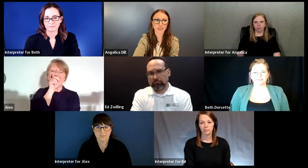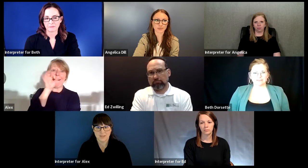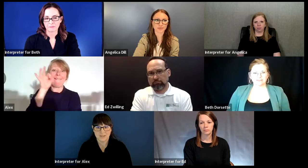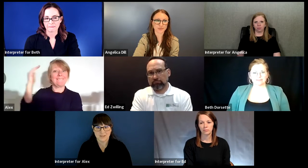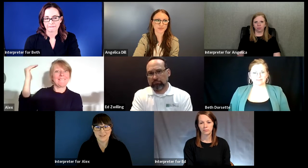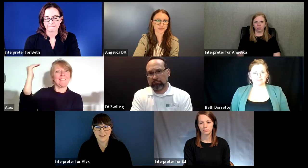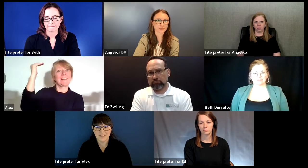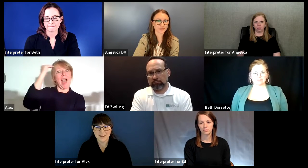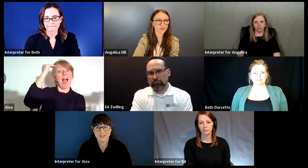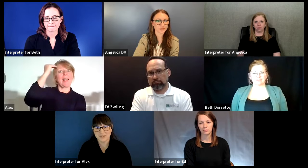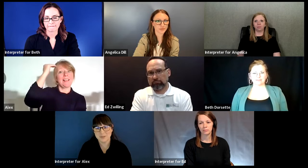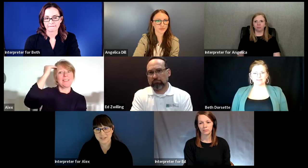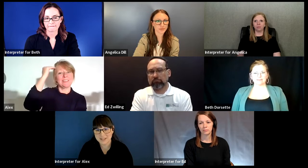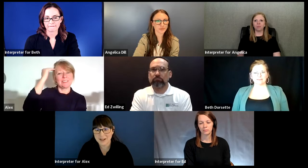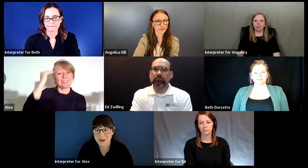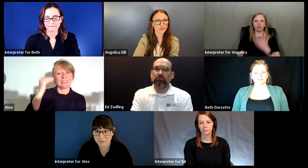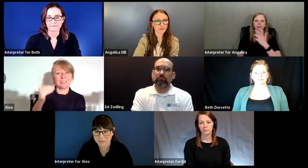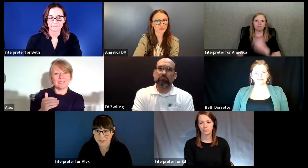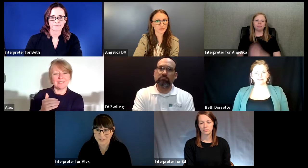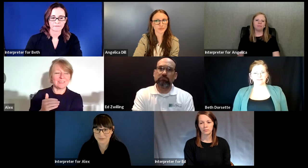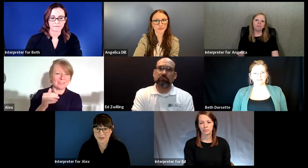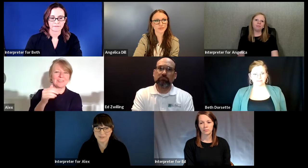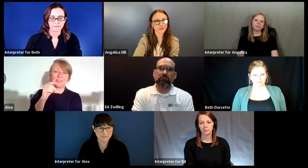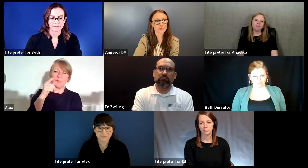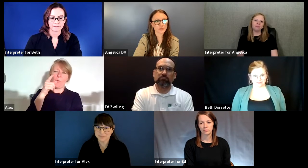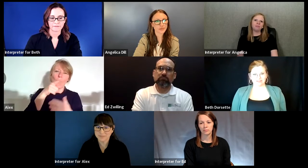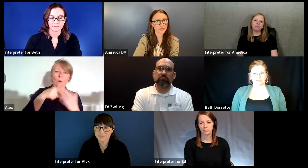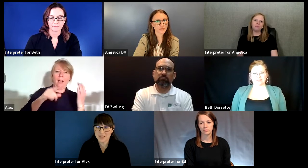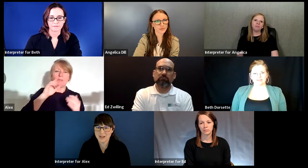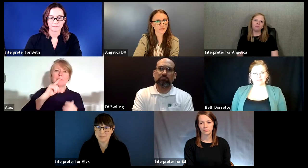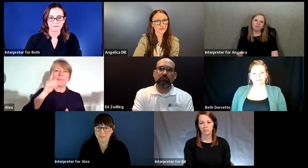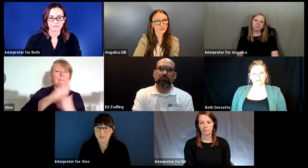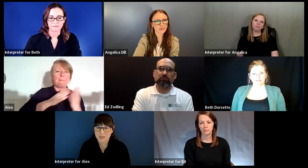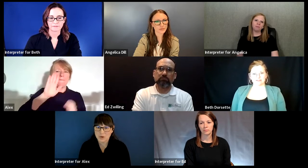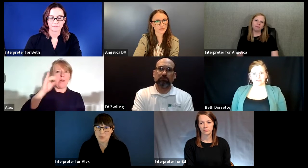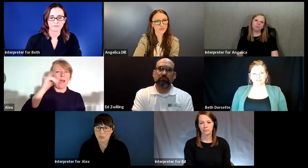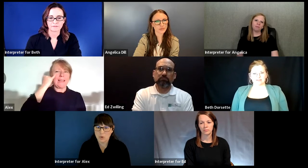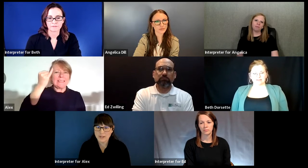Yeah, and actually speaking of knowledge, right?